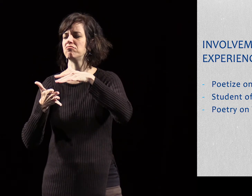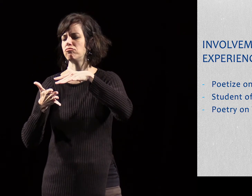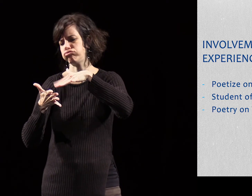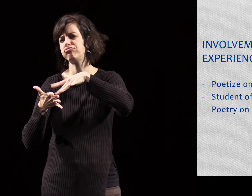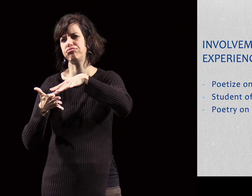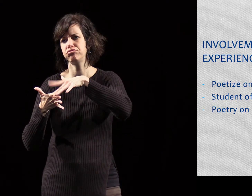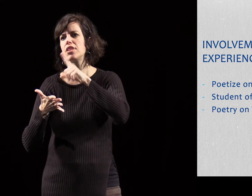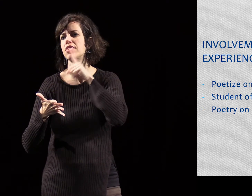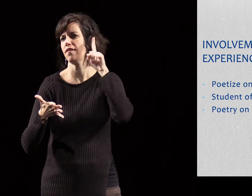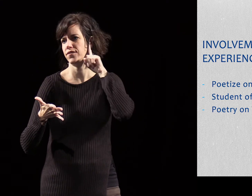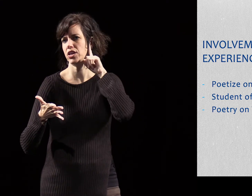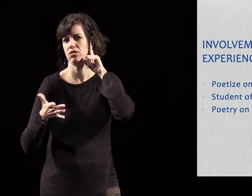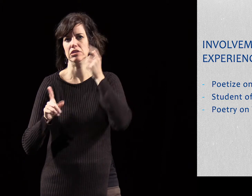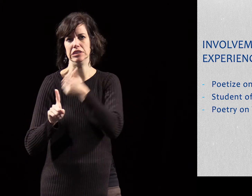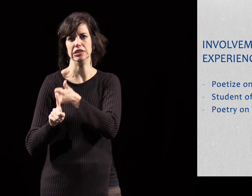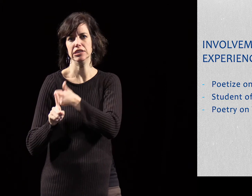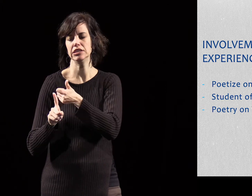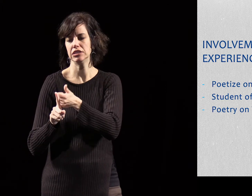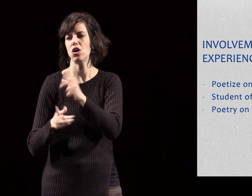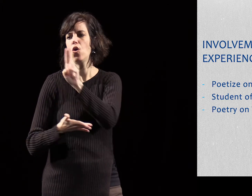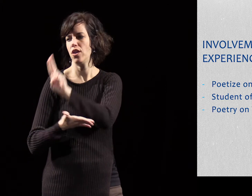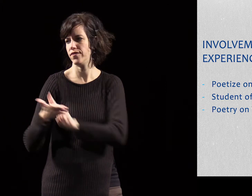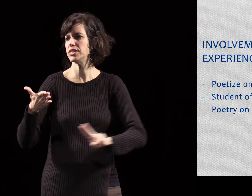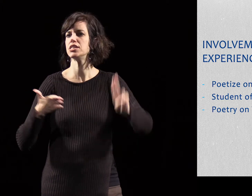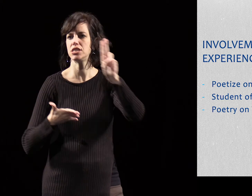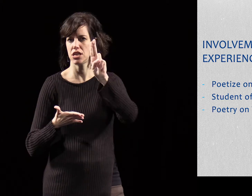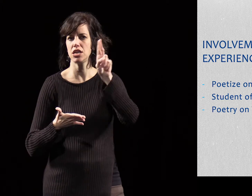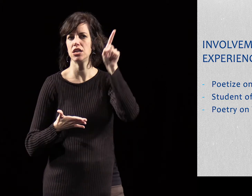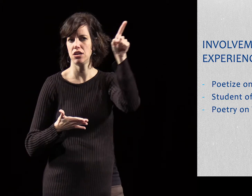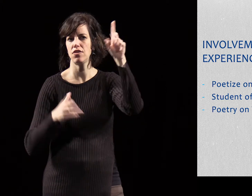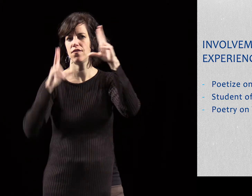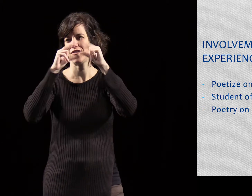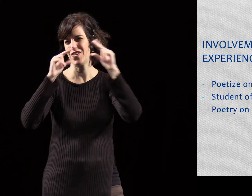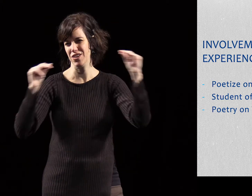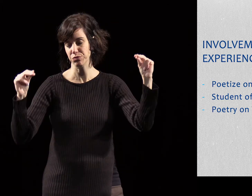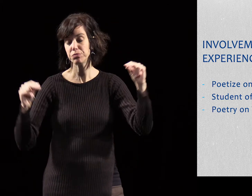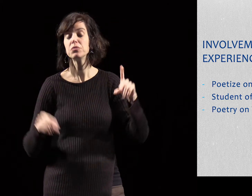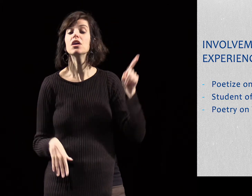And that was a Deaf studies program at a university I attended.